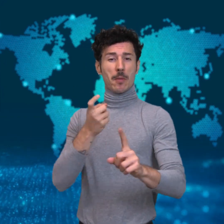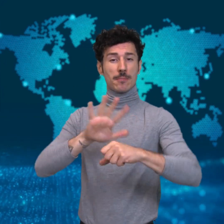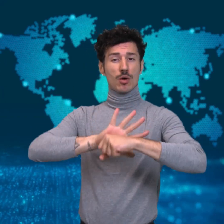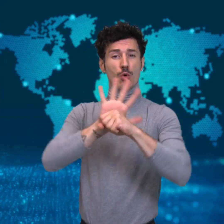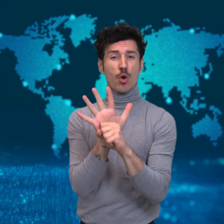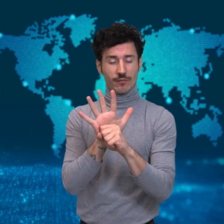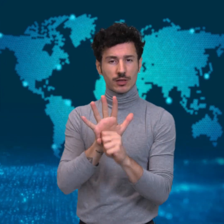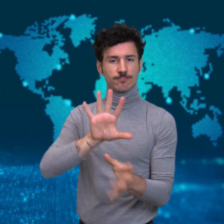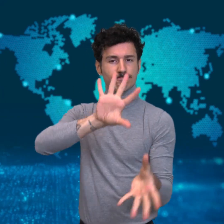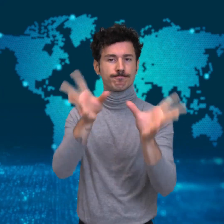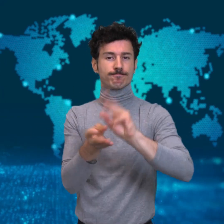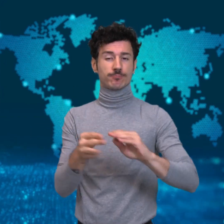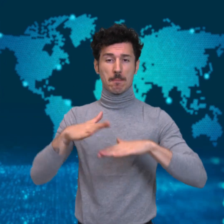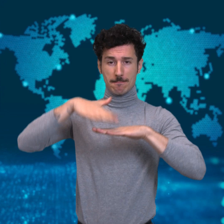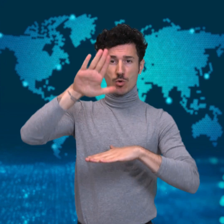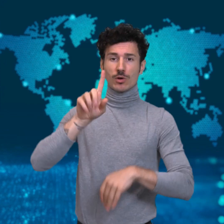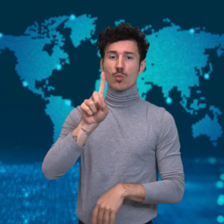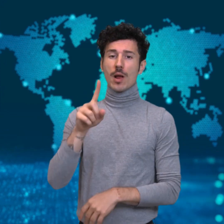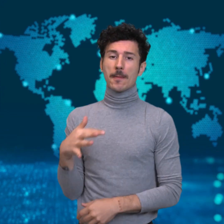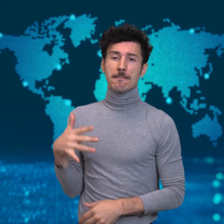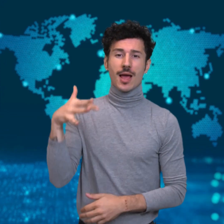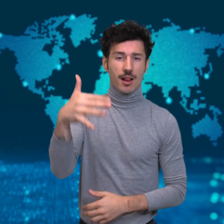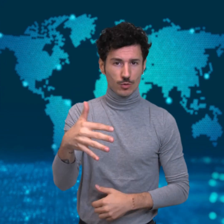COVID-19 since December 2019.